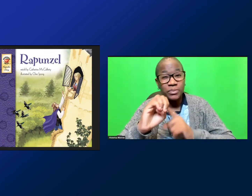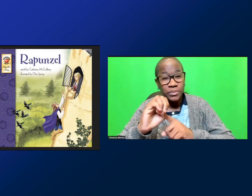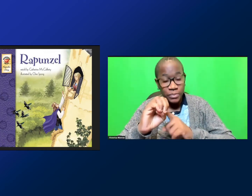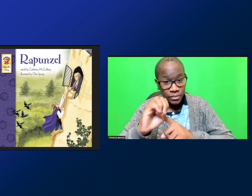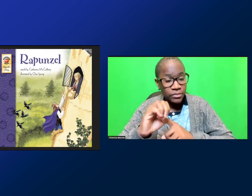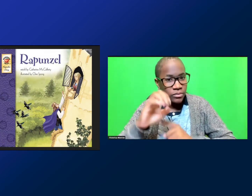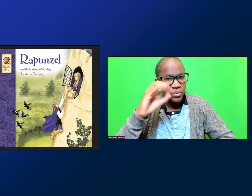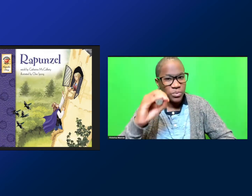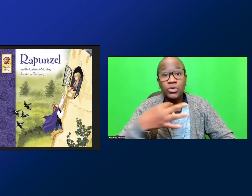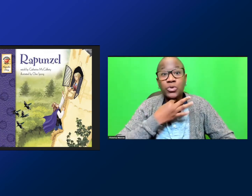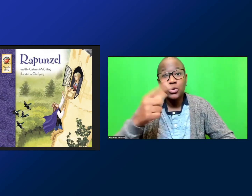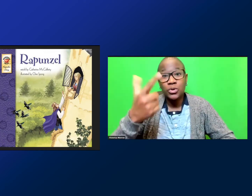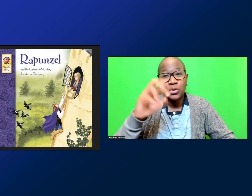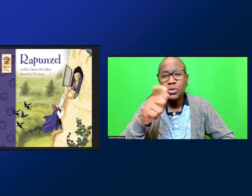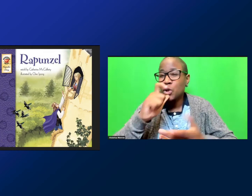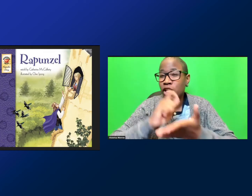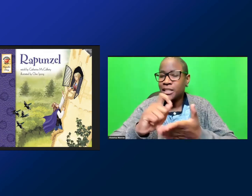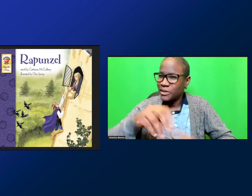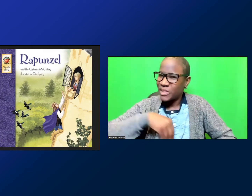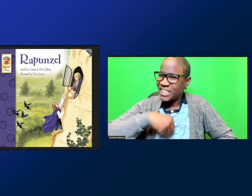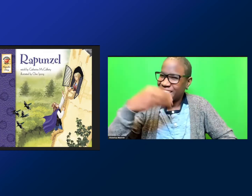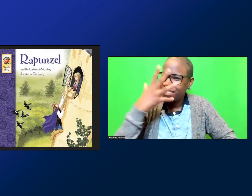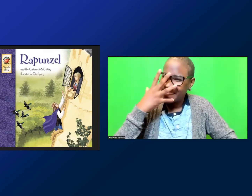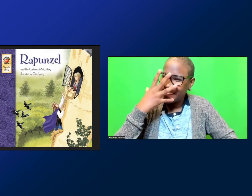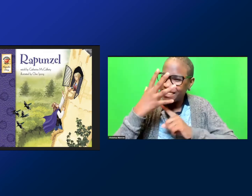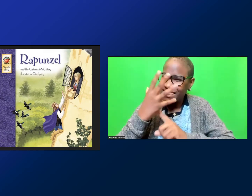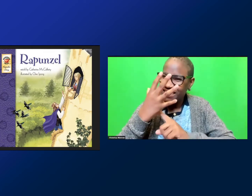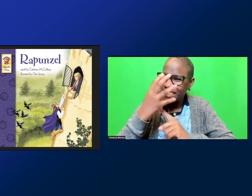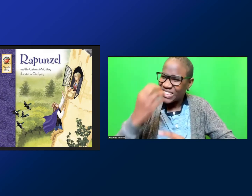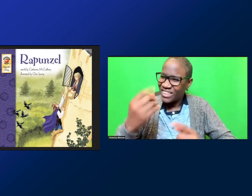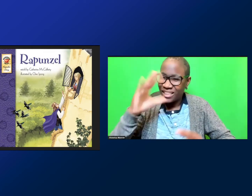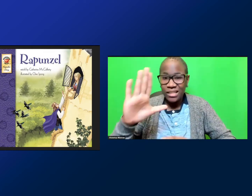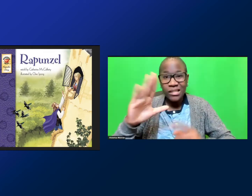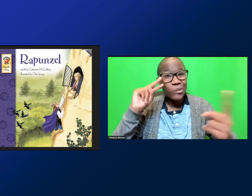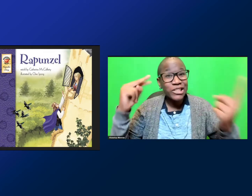now the author of that book series curious george is white so when we talk about looking